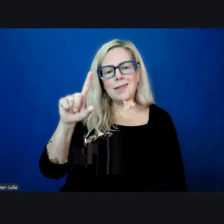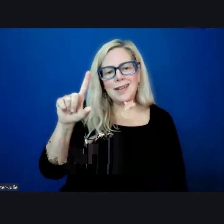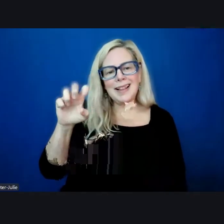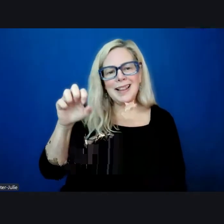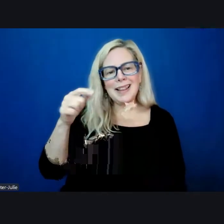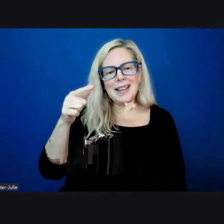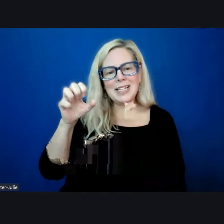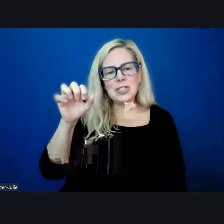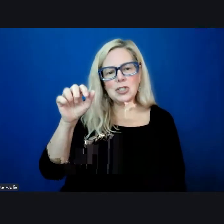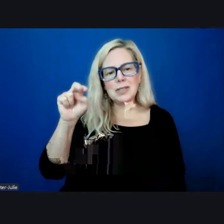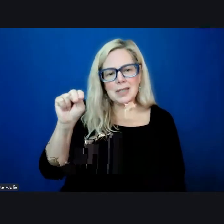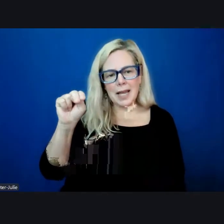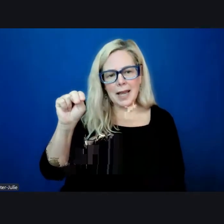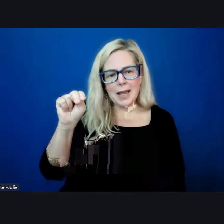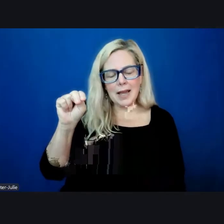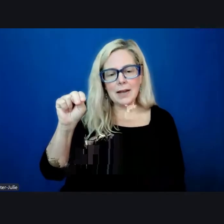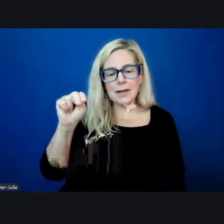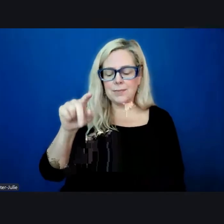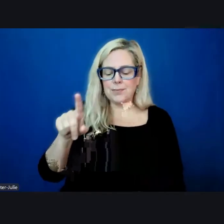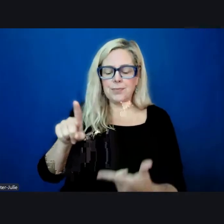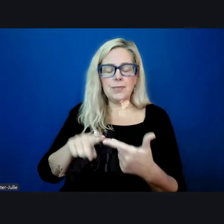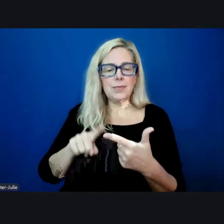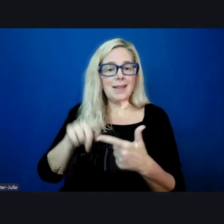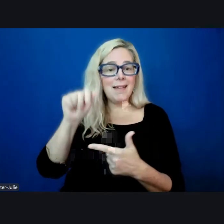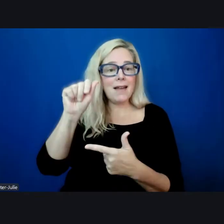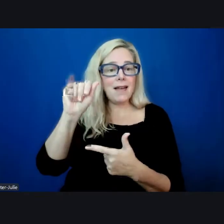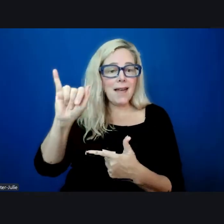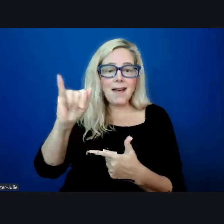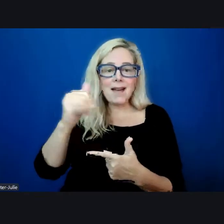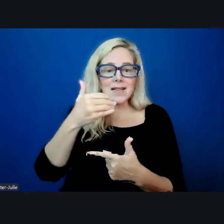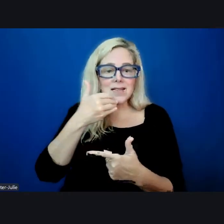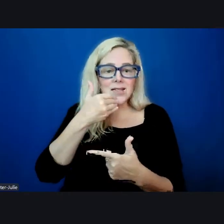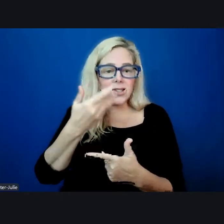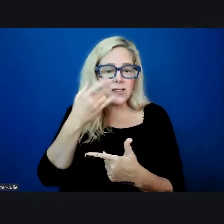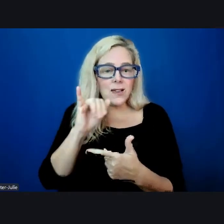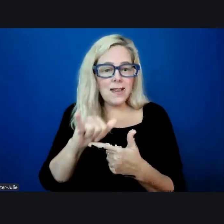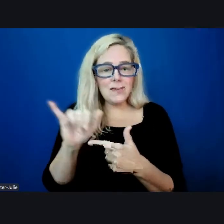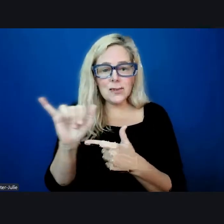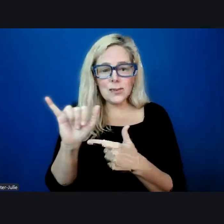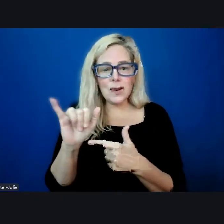similar laws. AI has been actually been great for for that. You need legislation. You need something